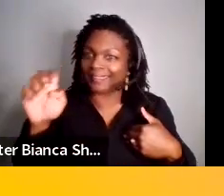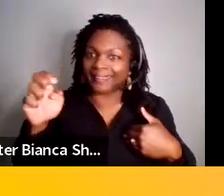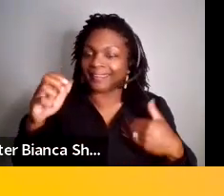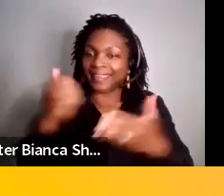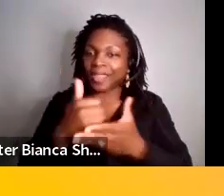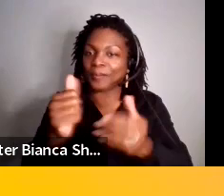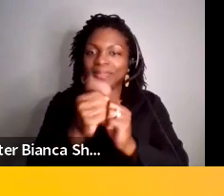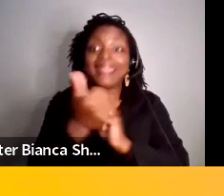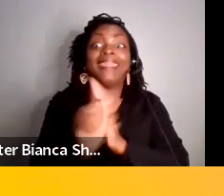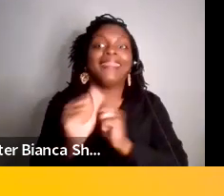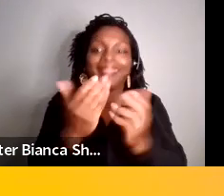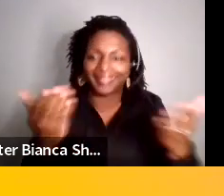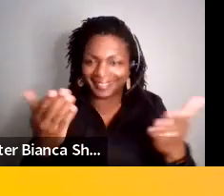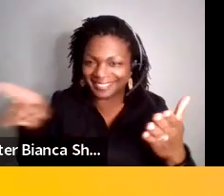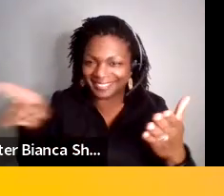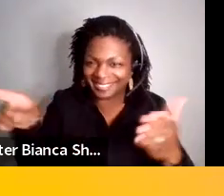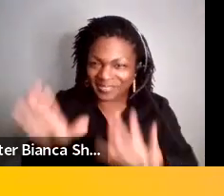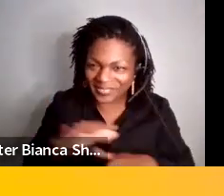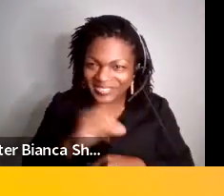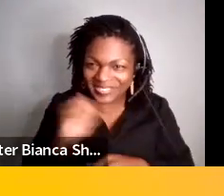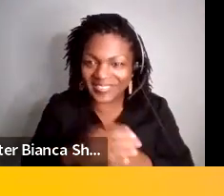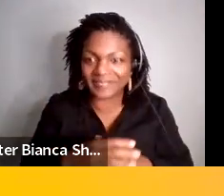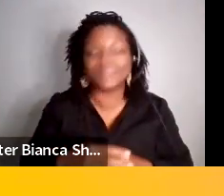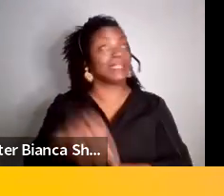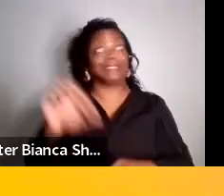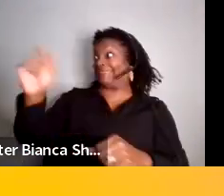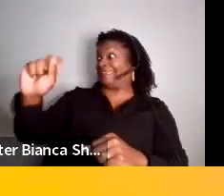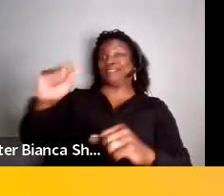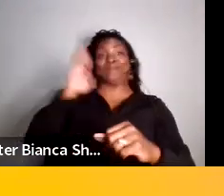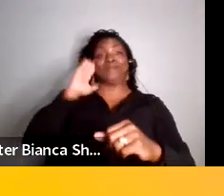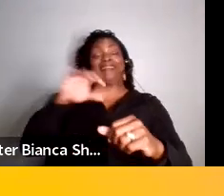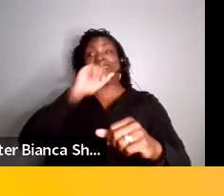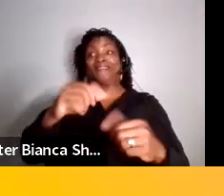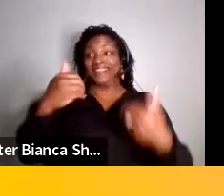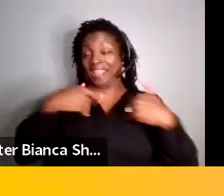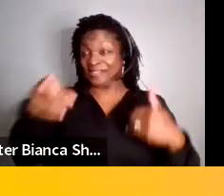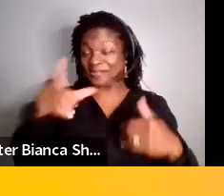So she's it's wonderful so I think we will love to have her